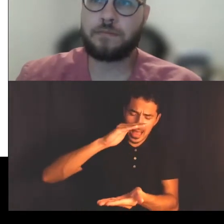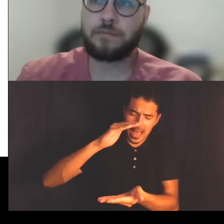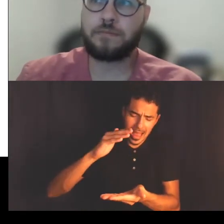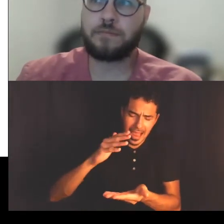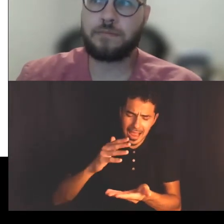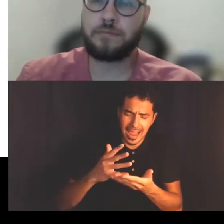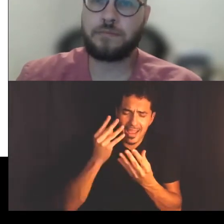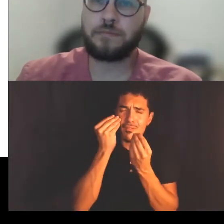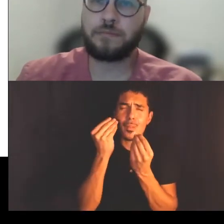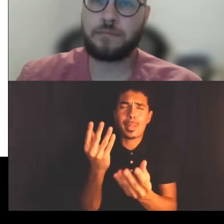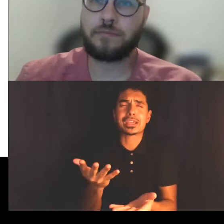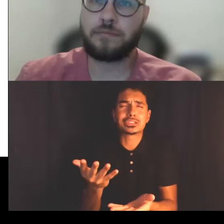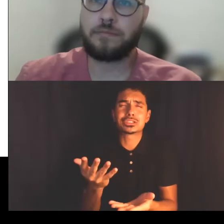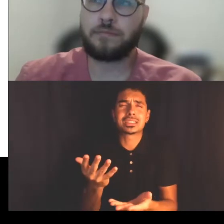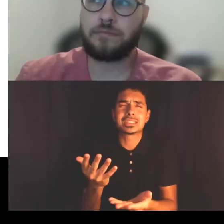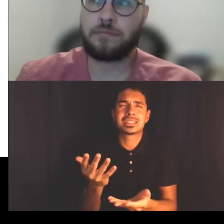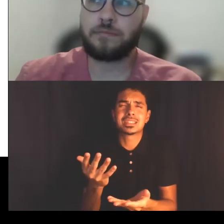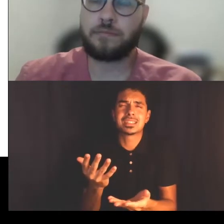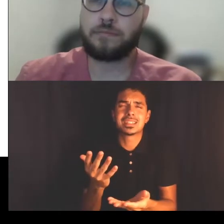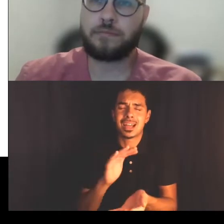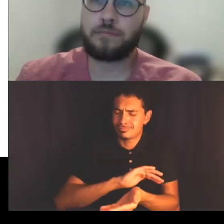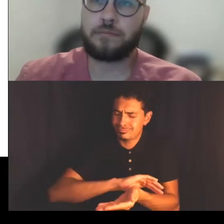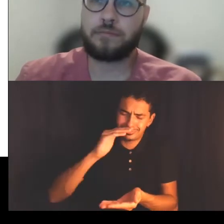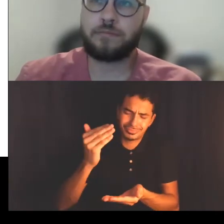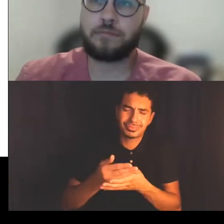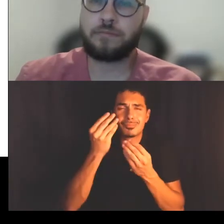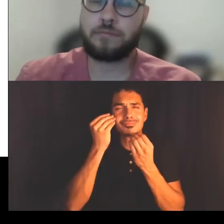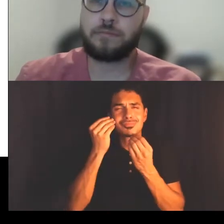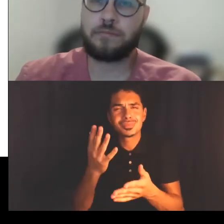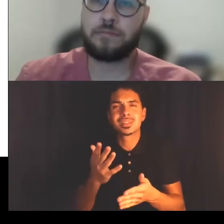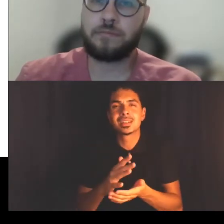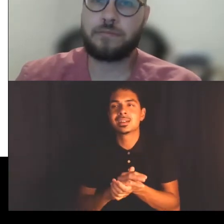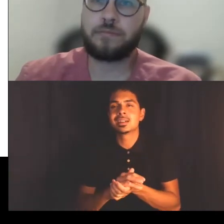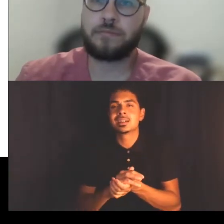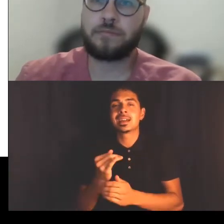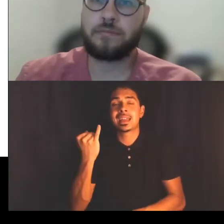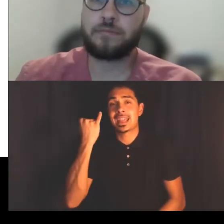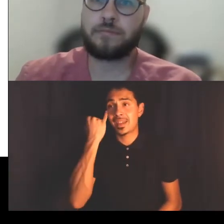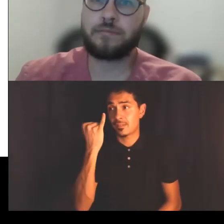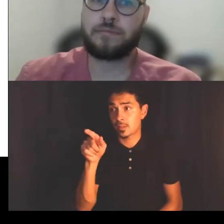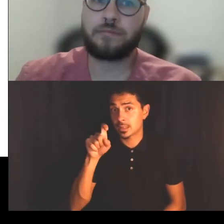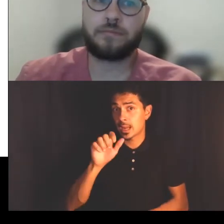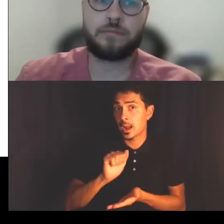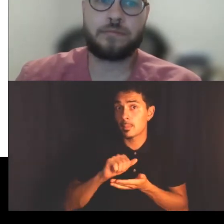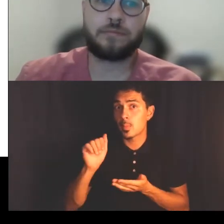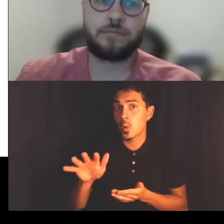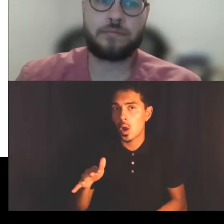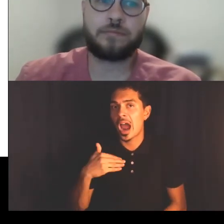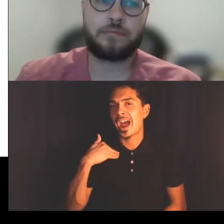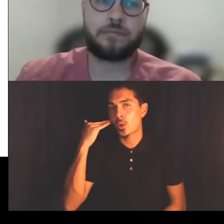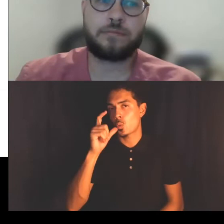not only to where to direct someone if they need an abortion, but also just connecting